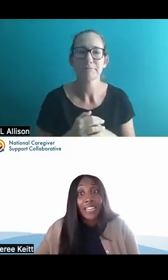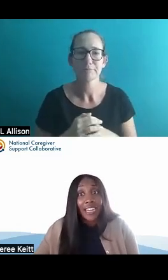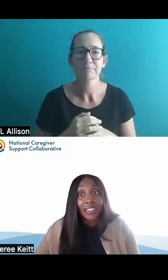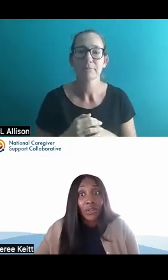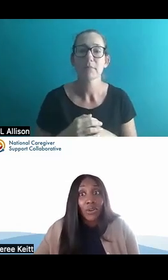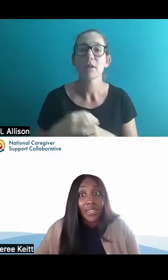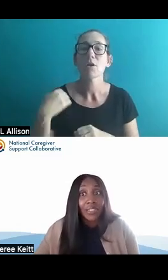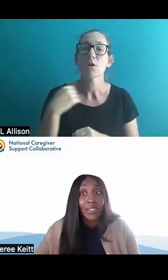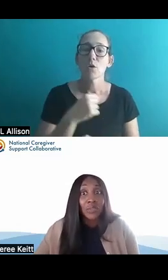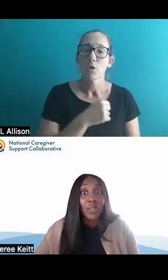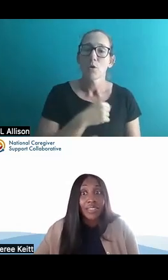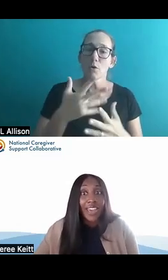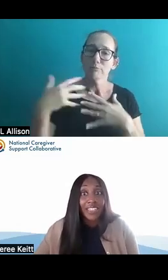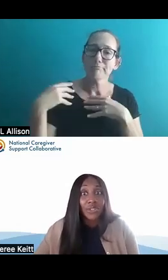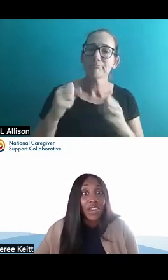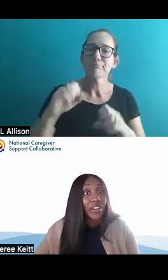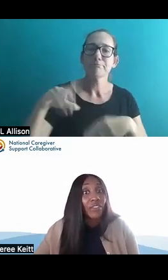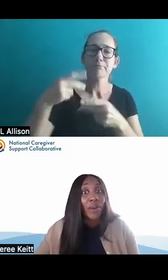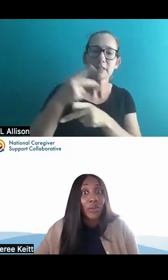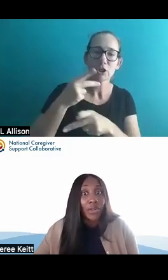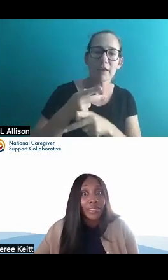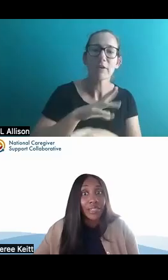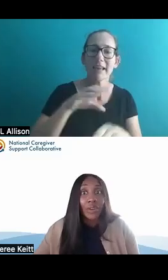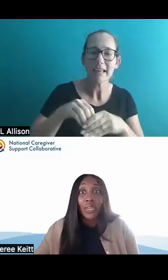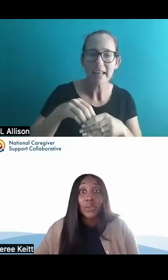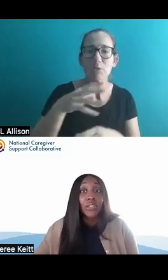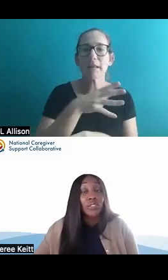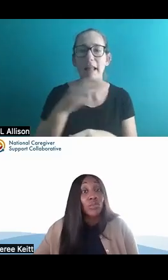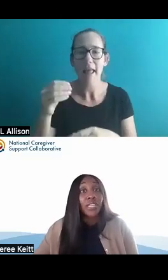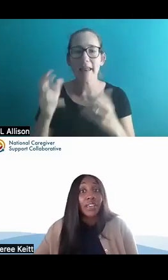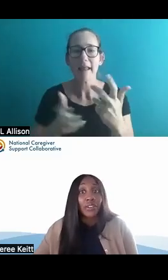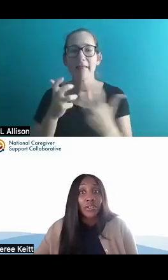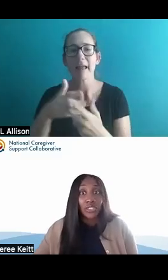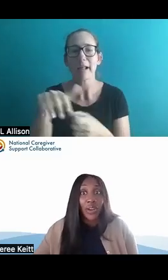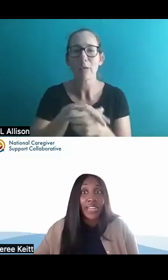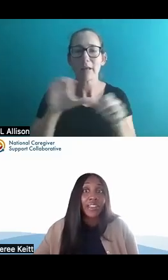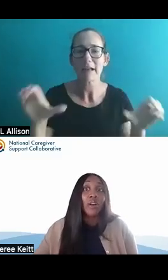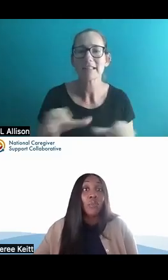aligning local activities with national caregiver priorities. We do this through tailored training,